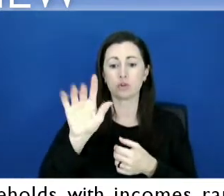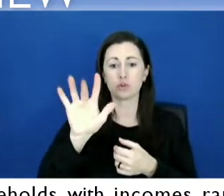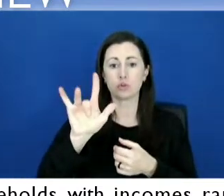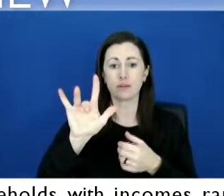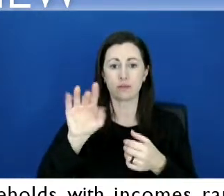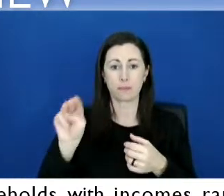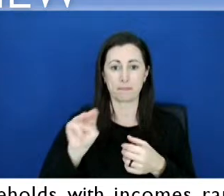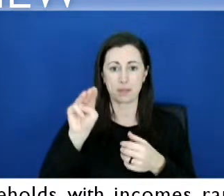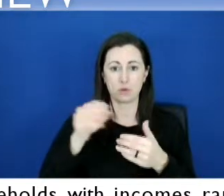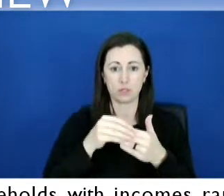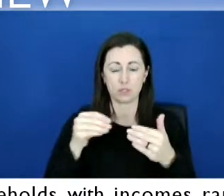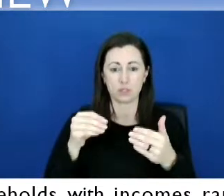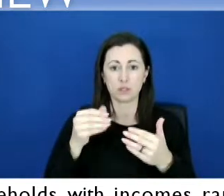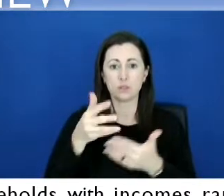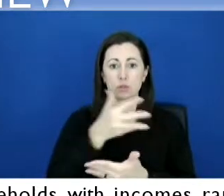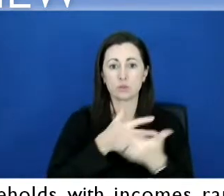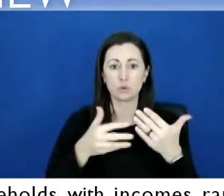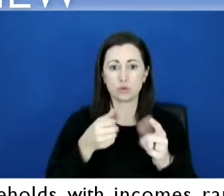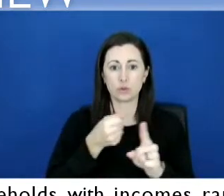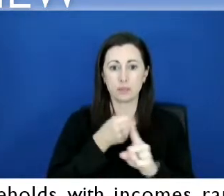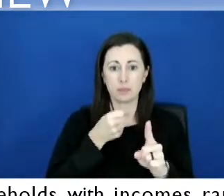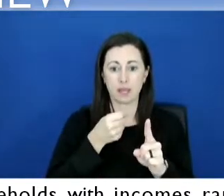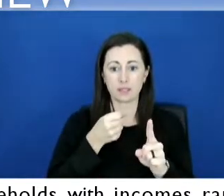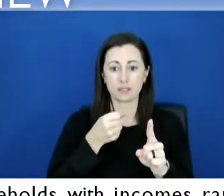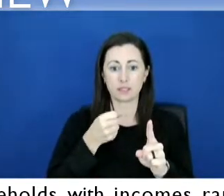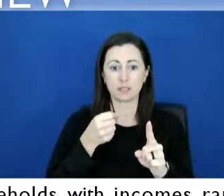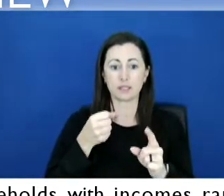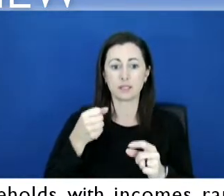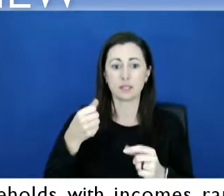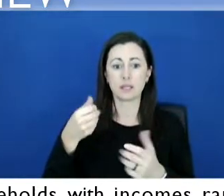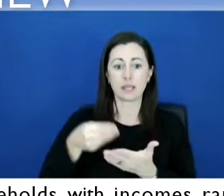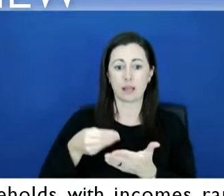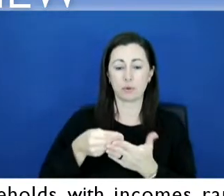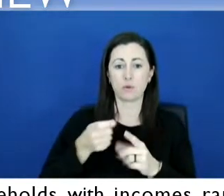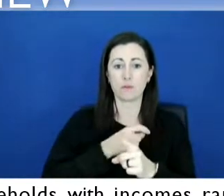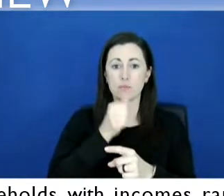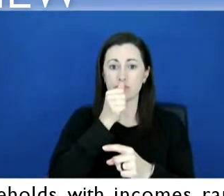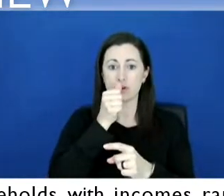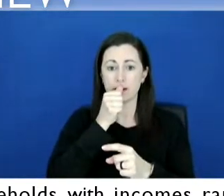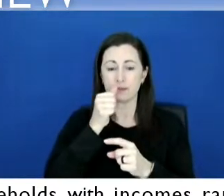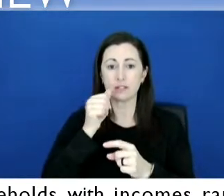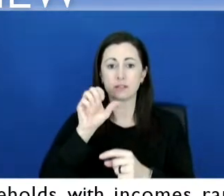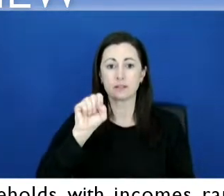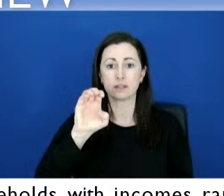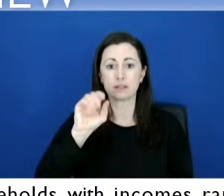2023, THE FUND HAS RAISED AND IS